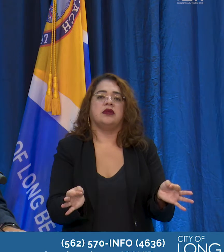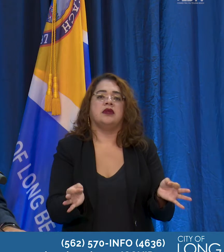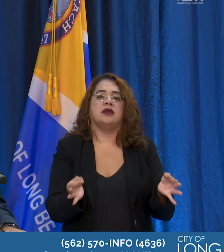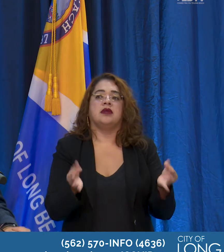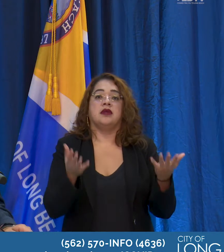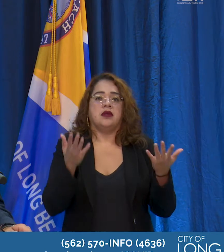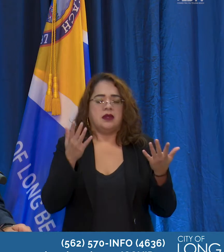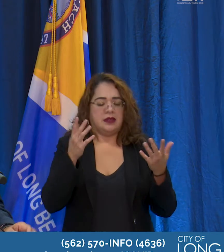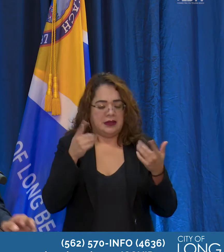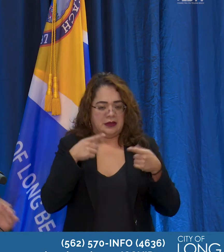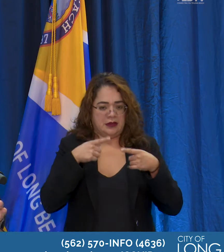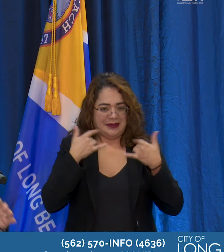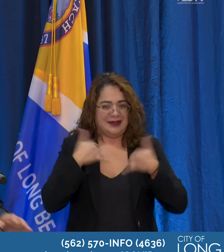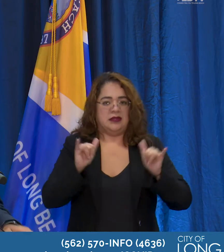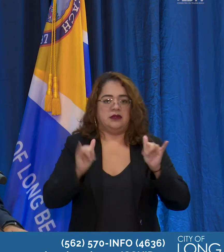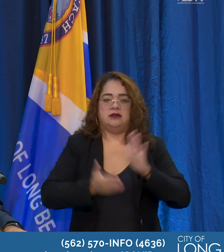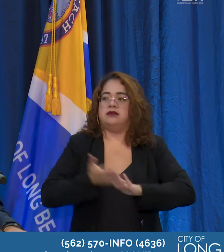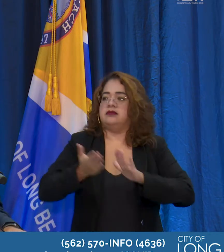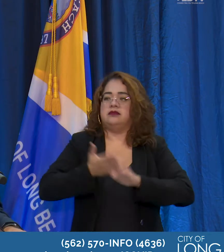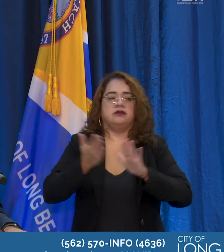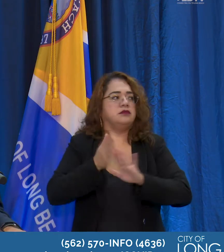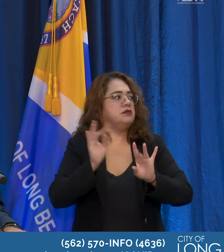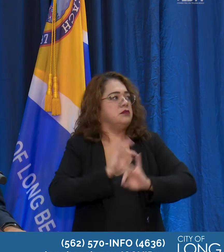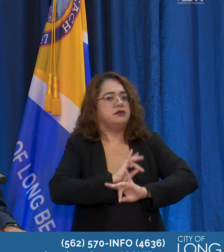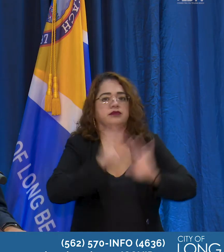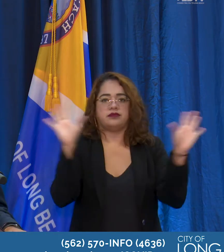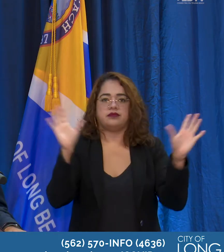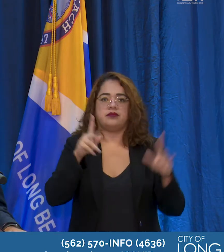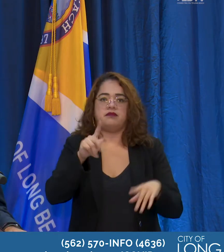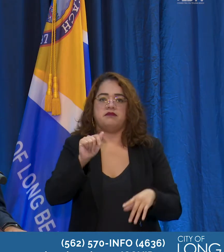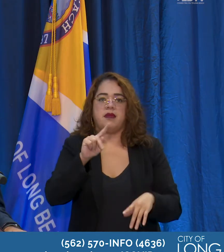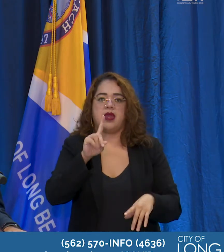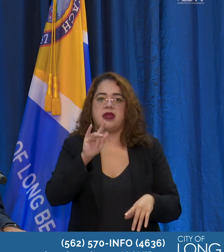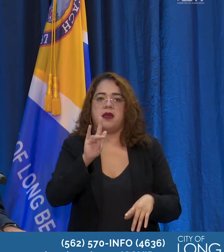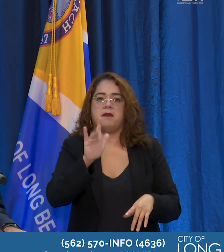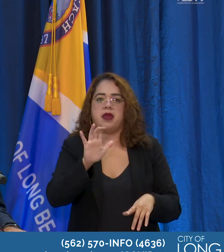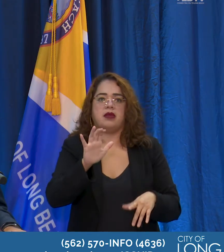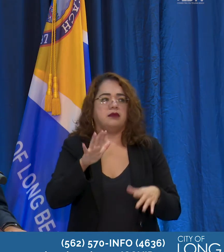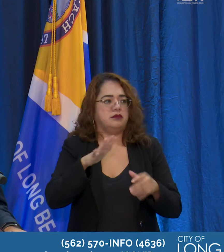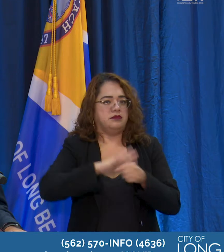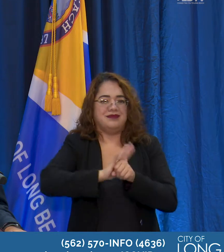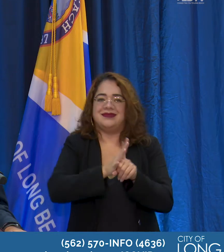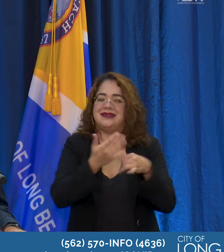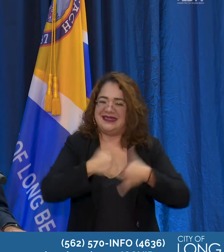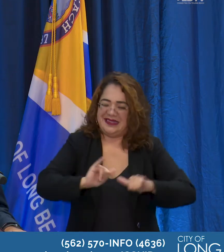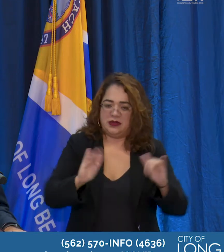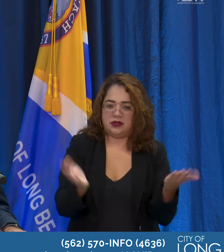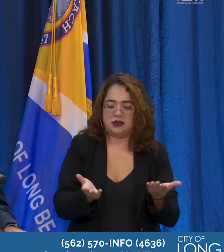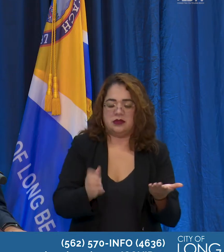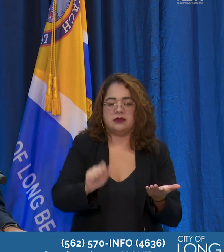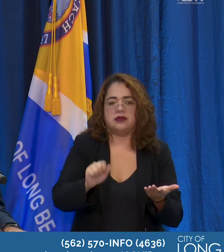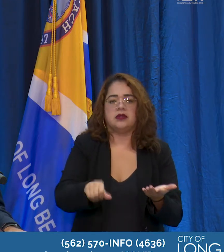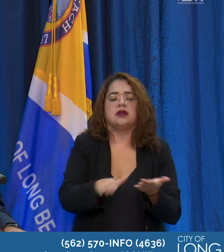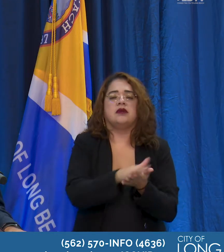disease. And so while we're doing better washing our hands, being careful, sanitizing surfaces,